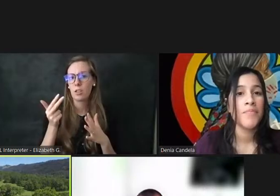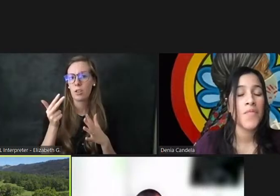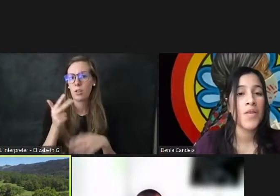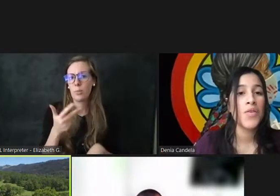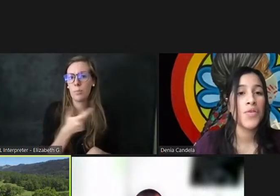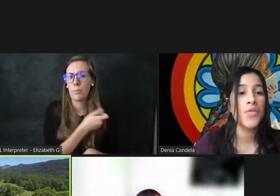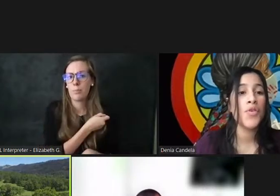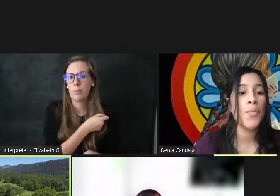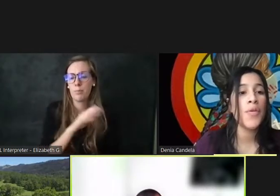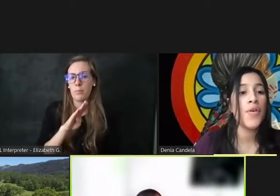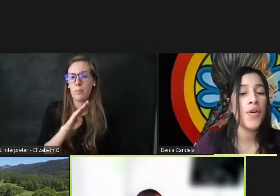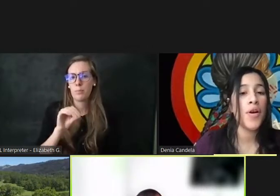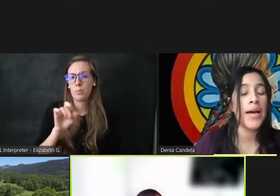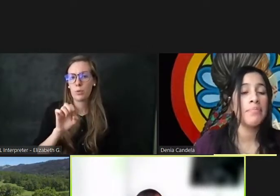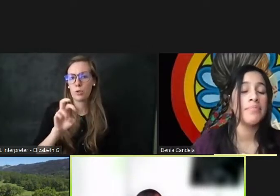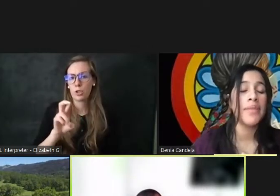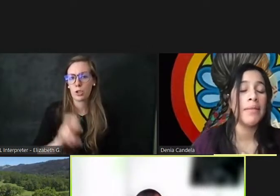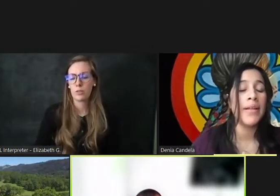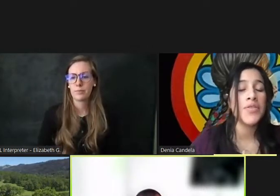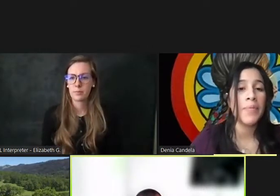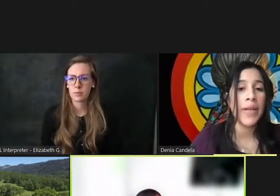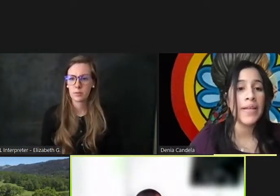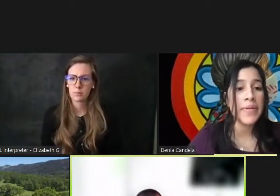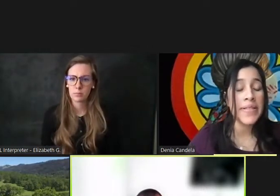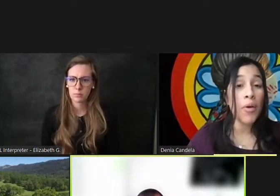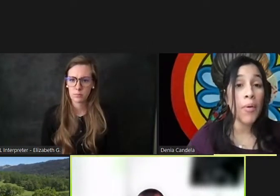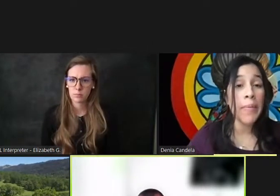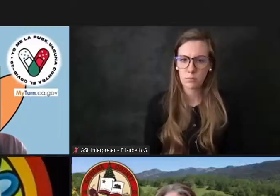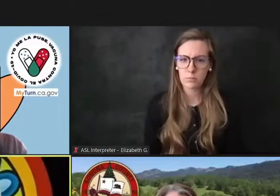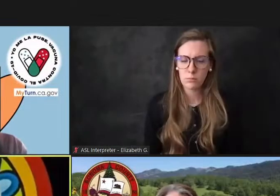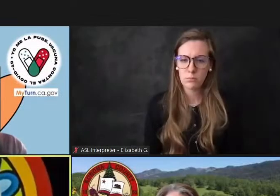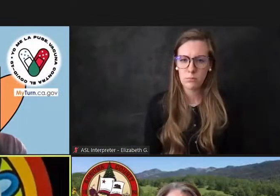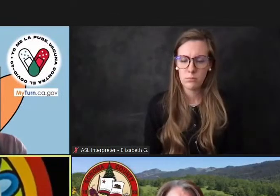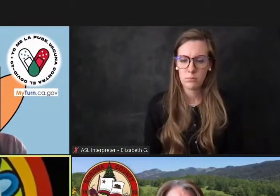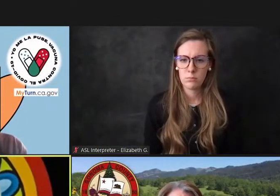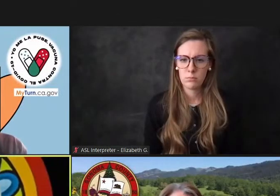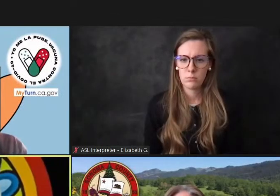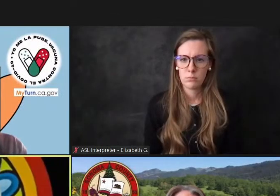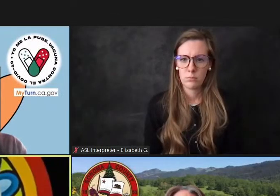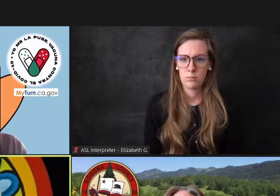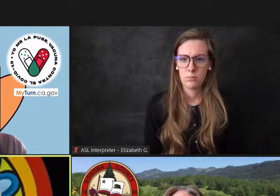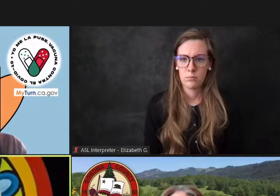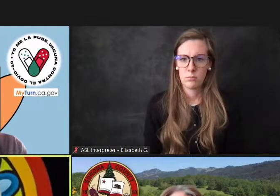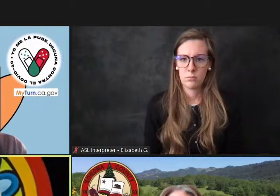You a lot of. So so I go almost plateaus.